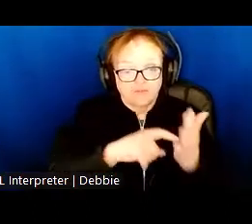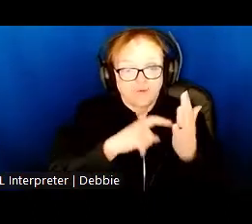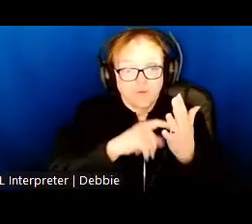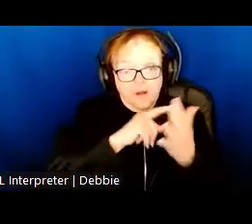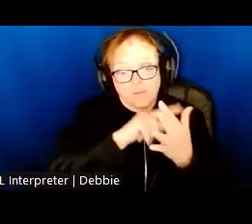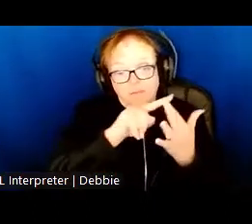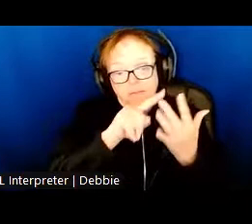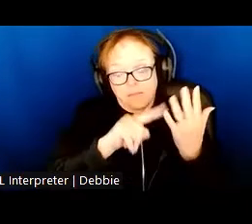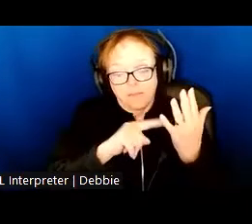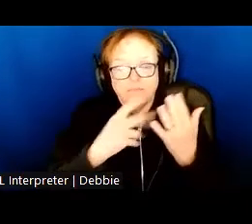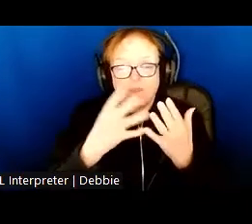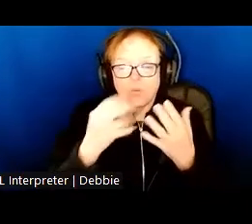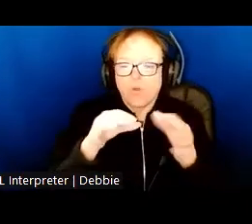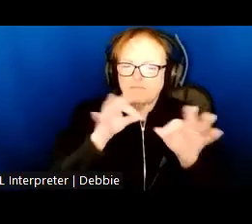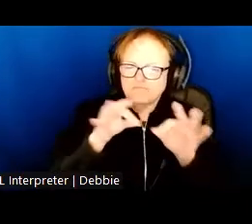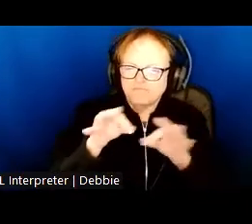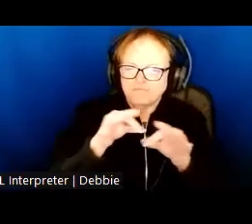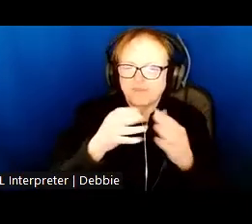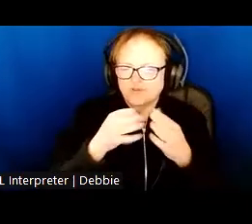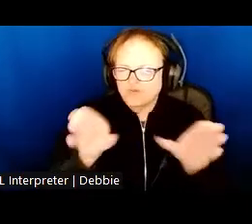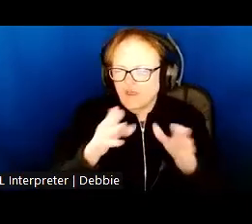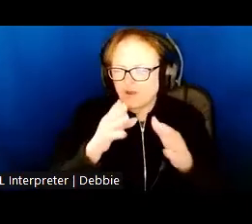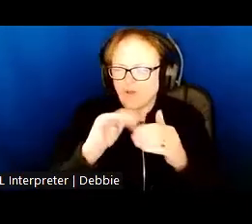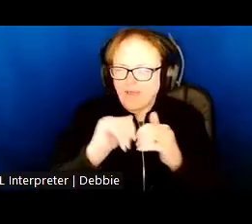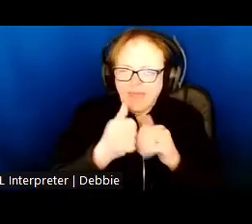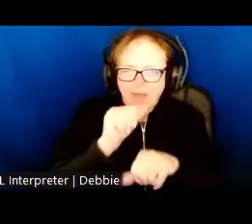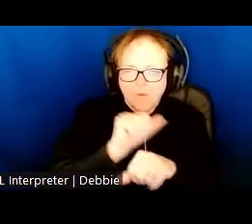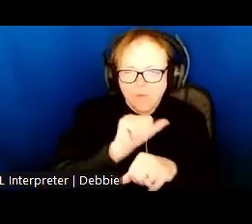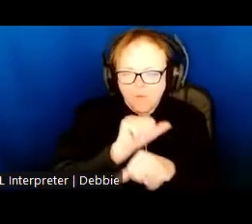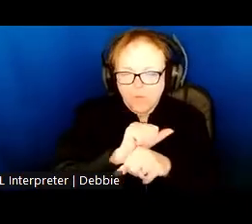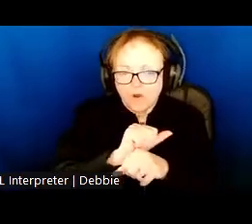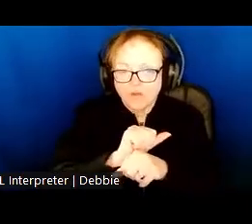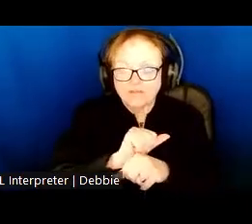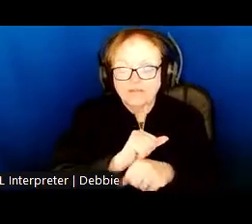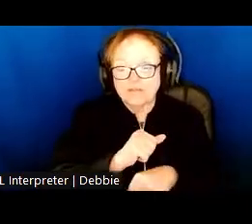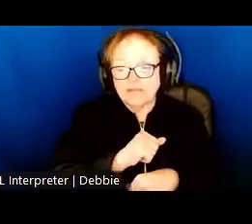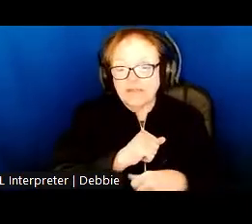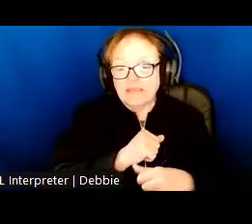of how this program works. Individual Artist Fellowships are awarded